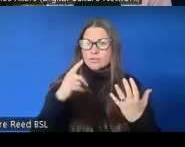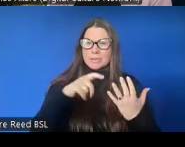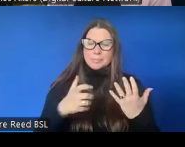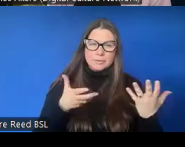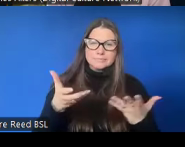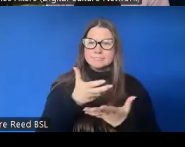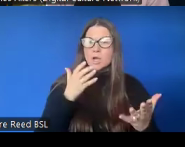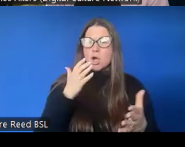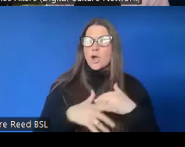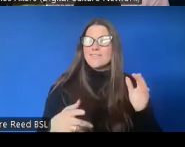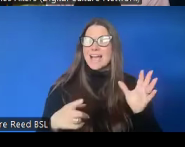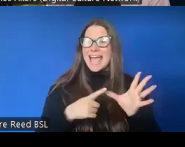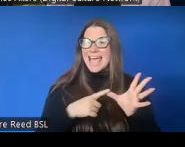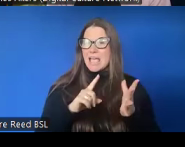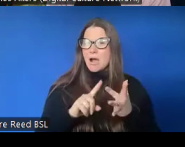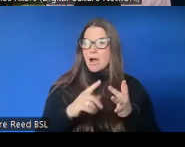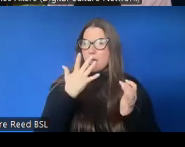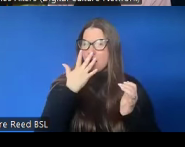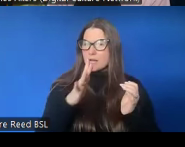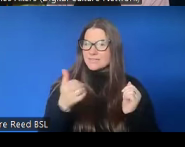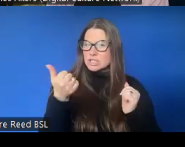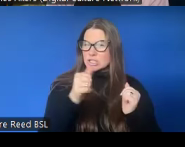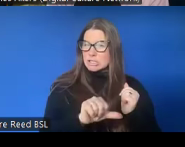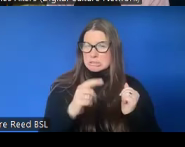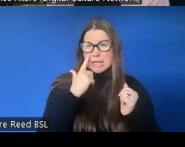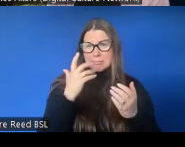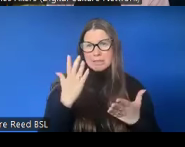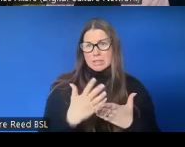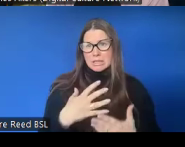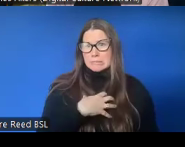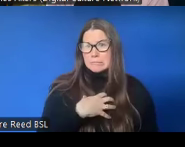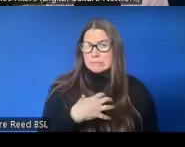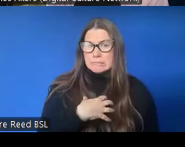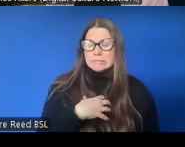It can be really scary when you talk about putting your own data into that.